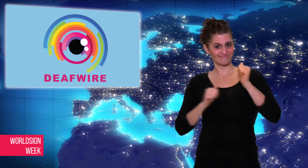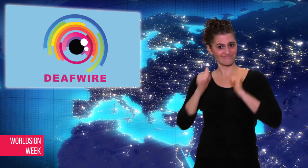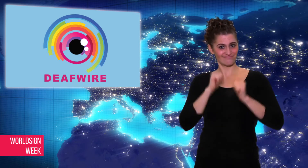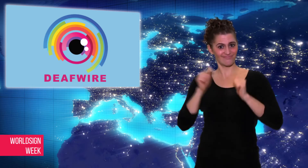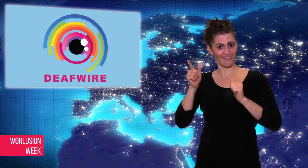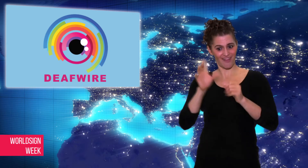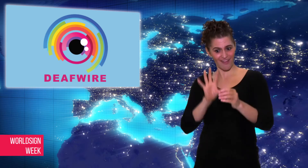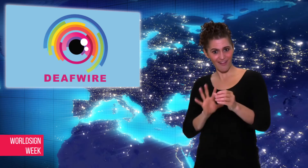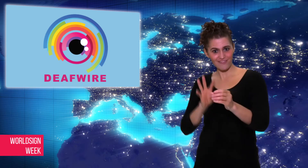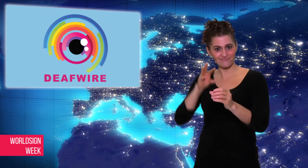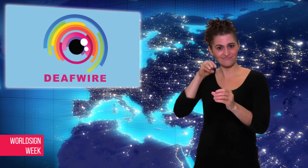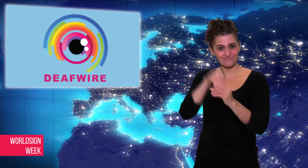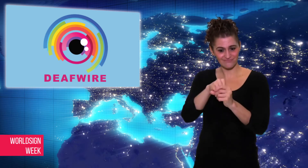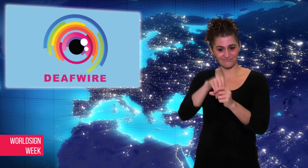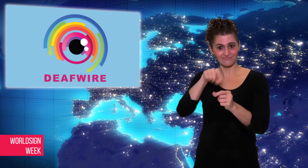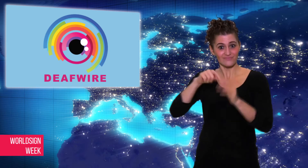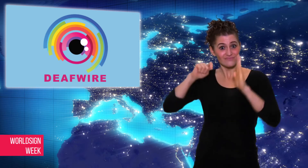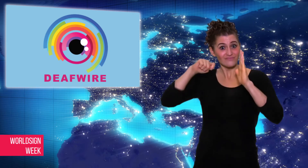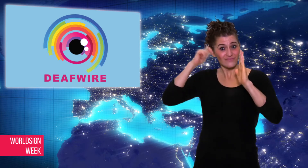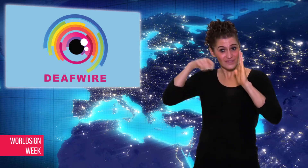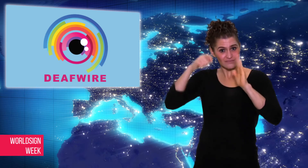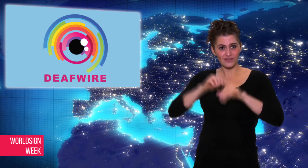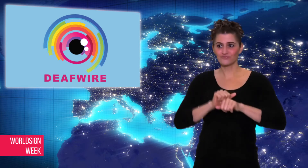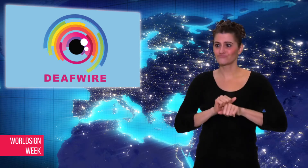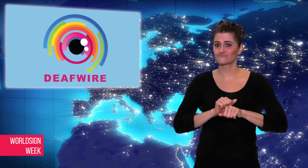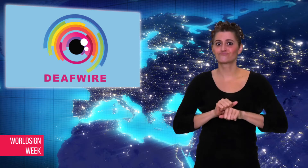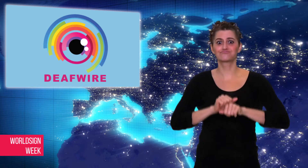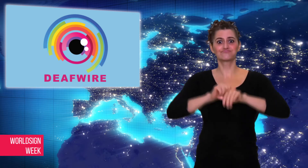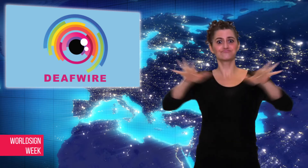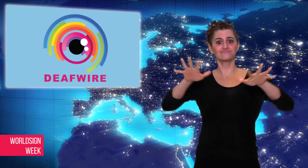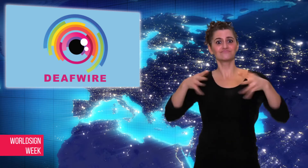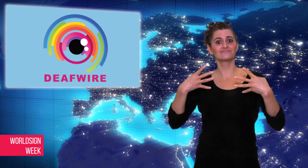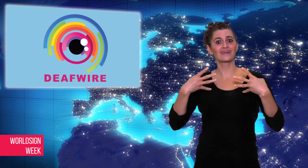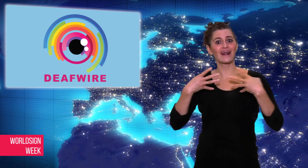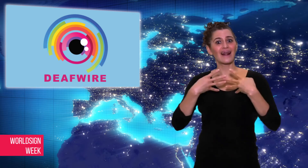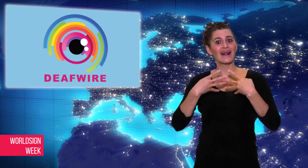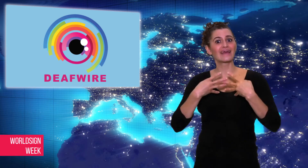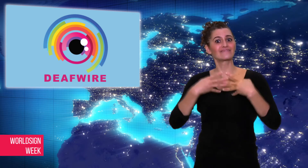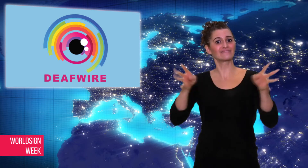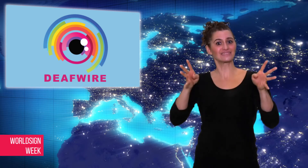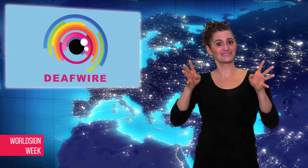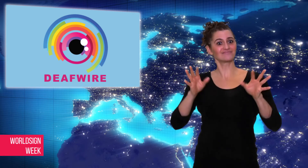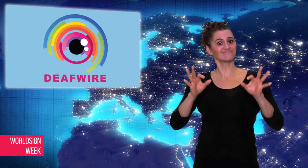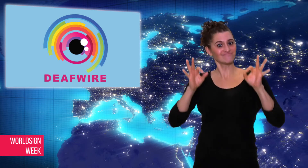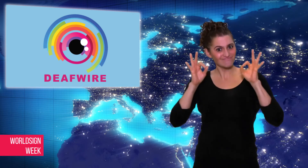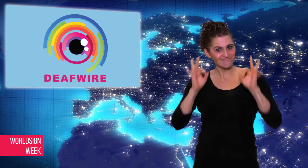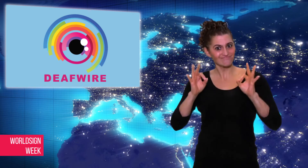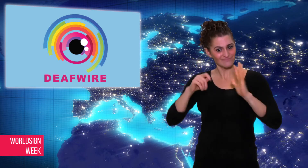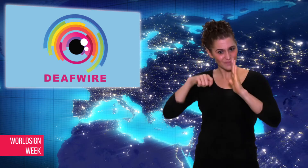extremely disappointed when he saw